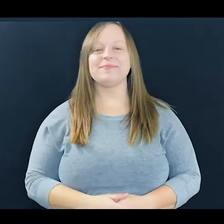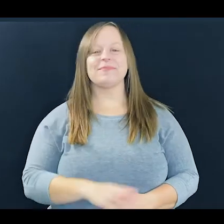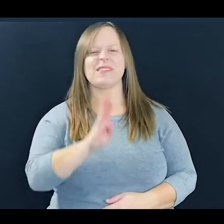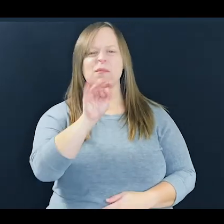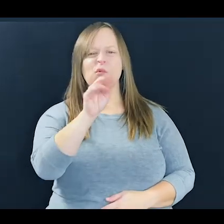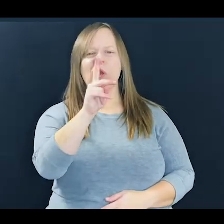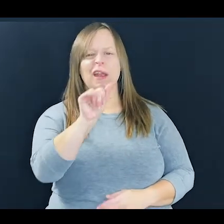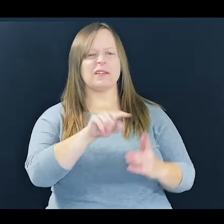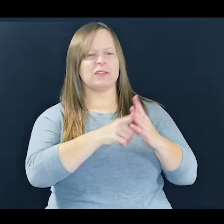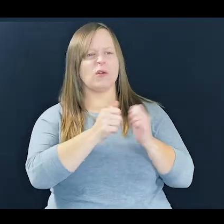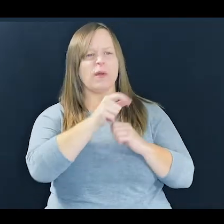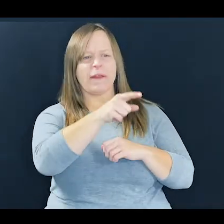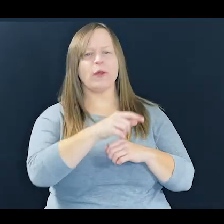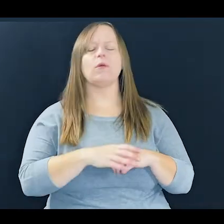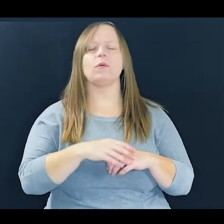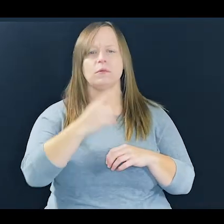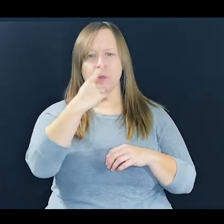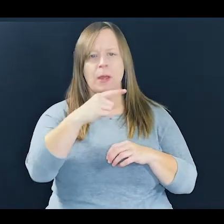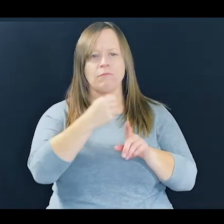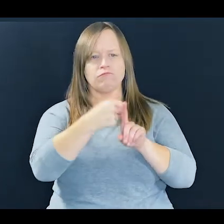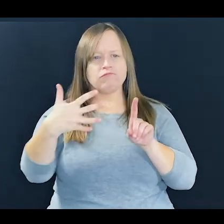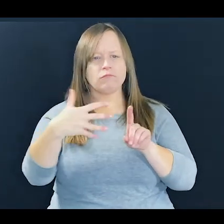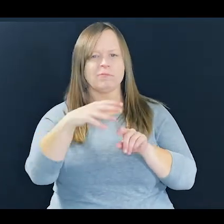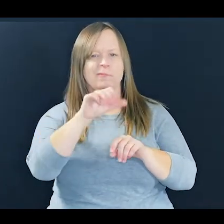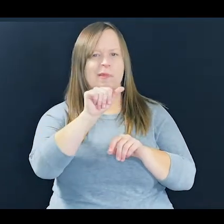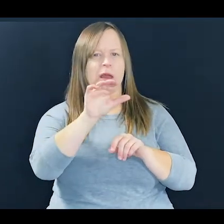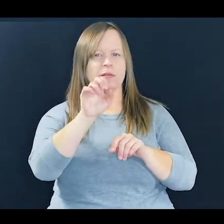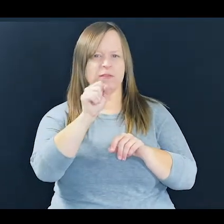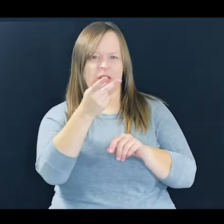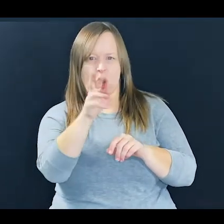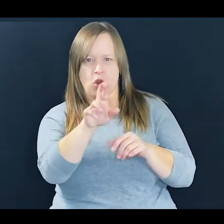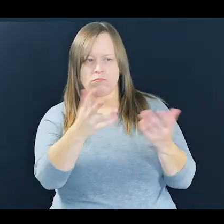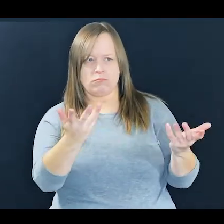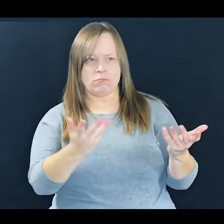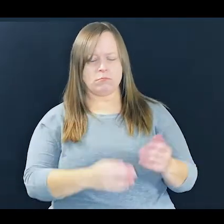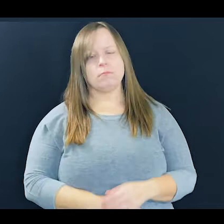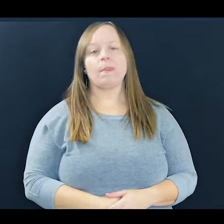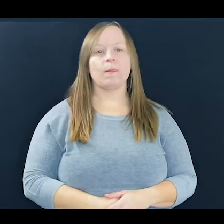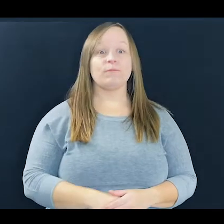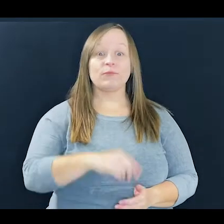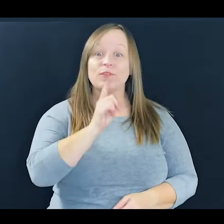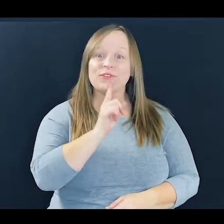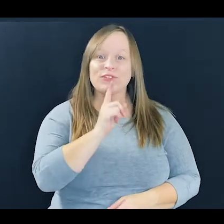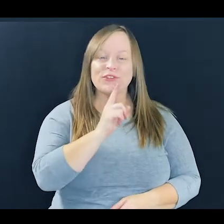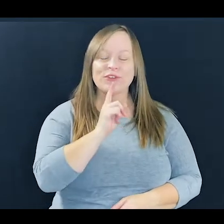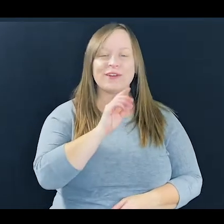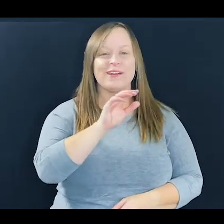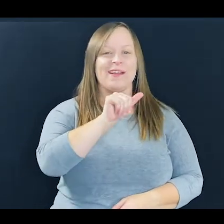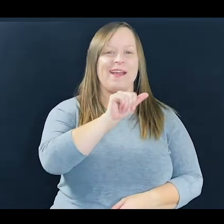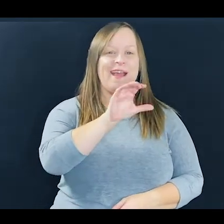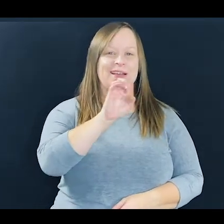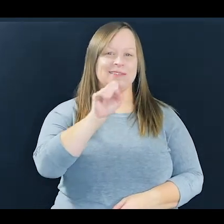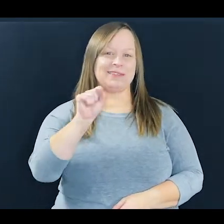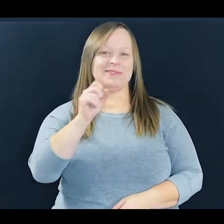Brenda, let's start with you. Tell our audience, what is ACCES-VR? Sure, so ACCES-VR